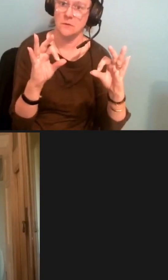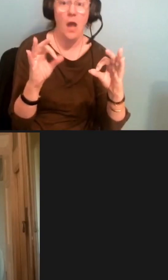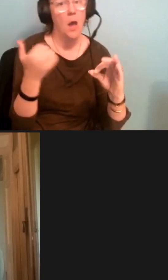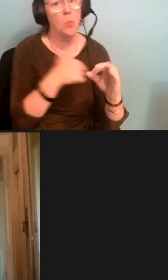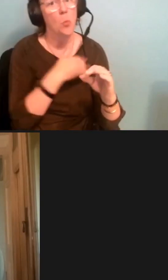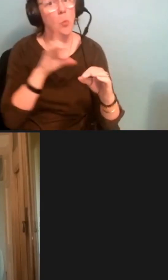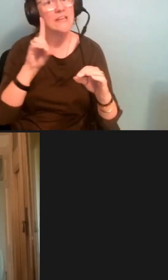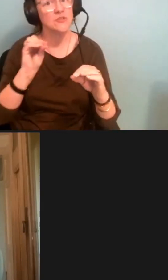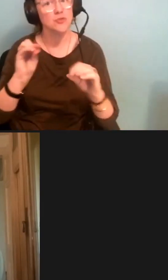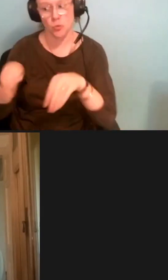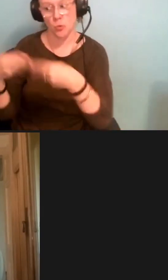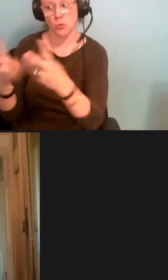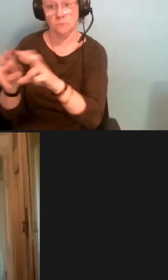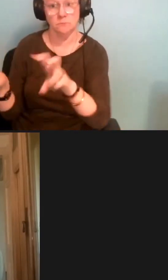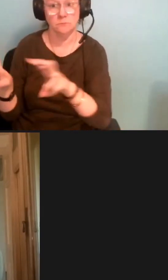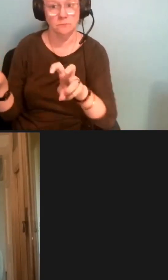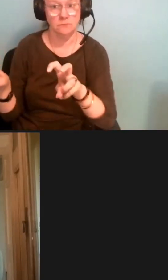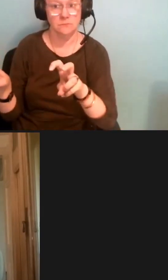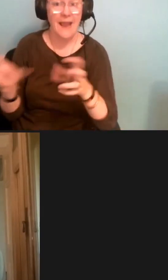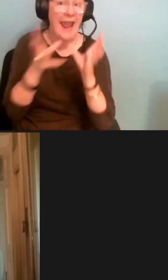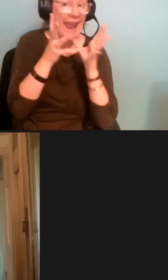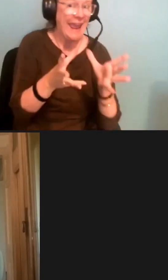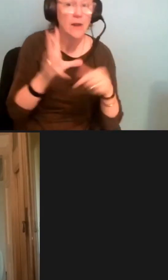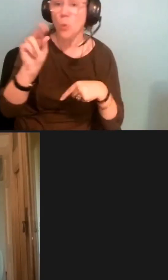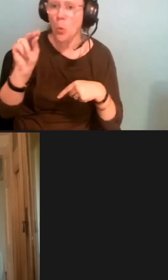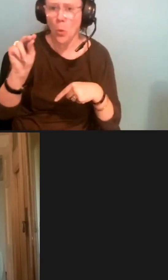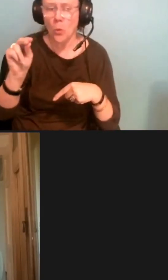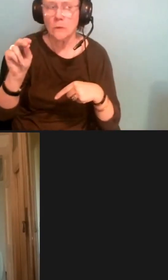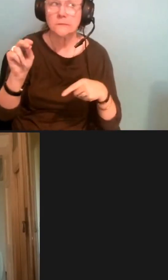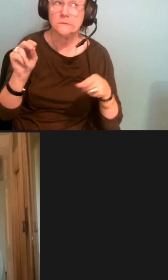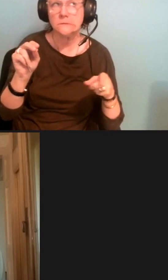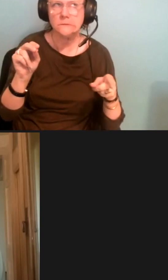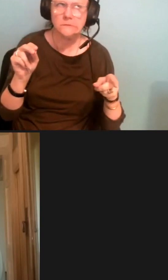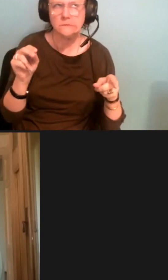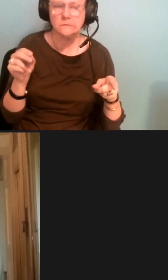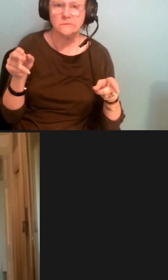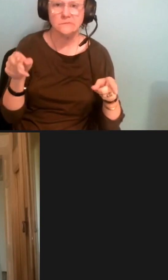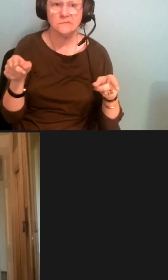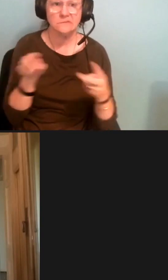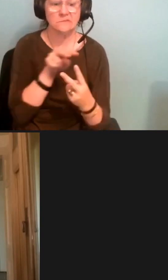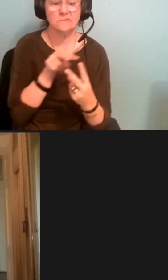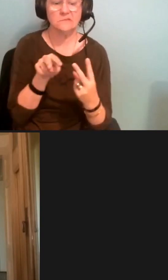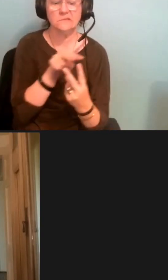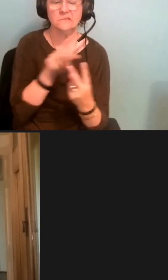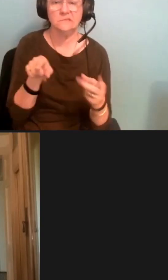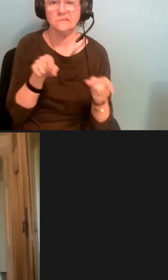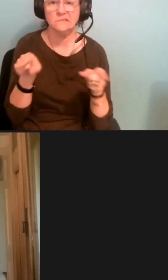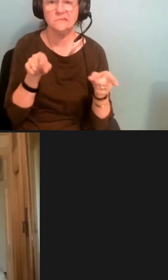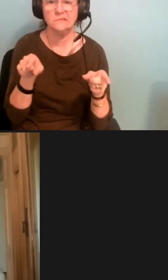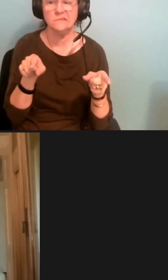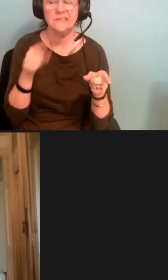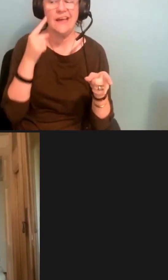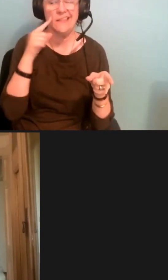dislike it um would I pick something else maybe